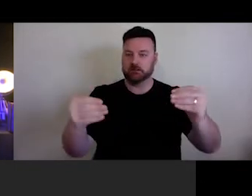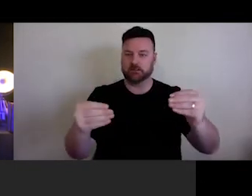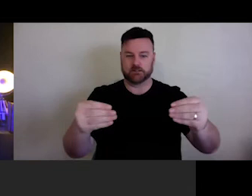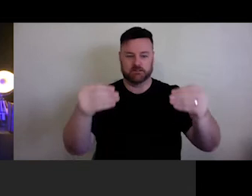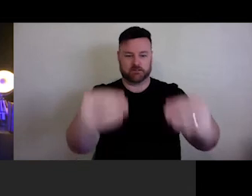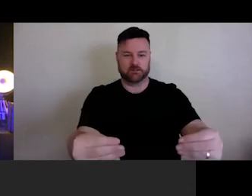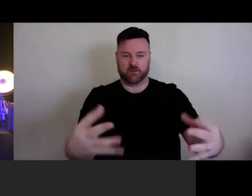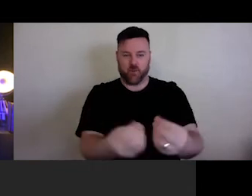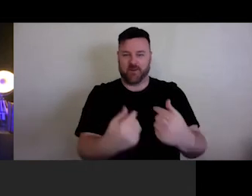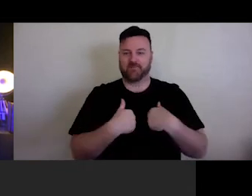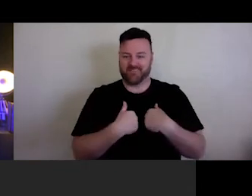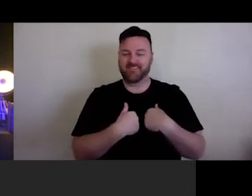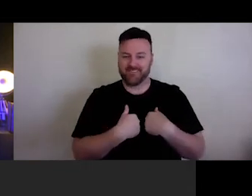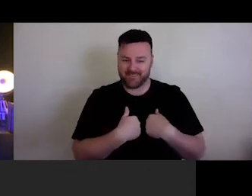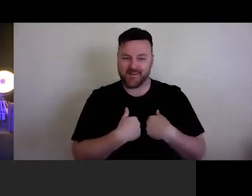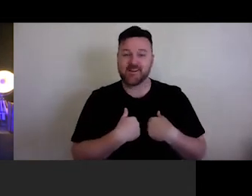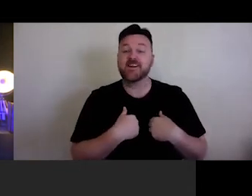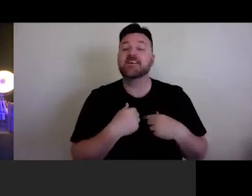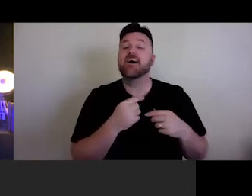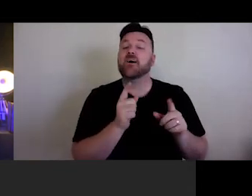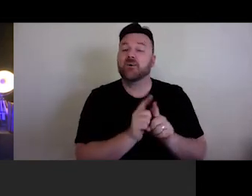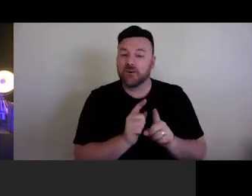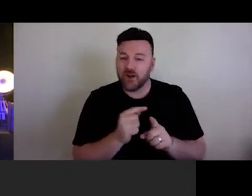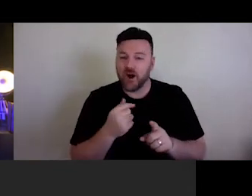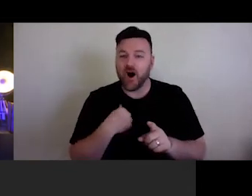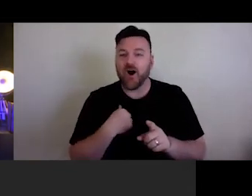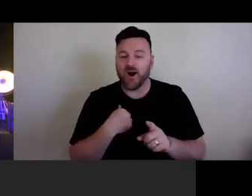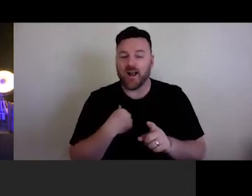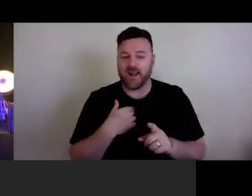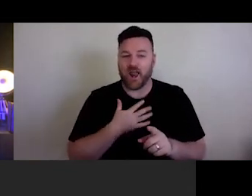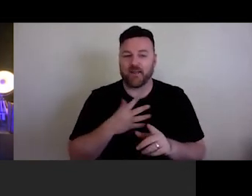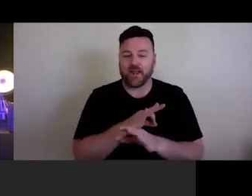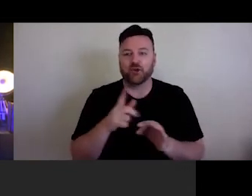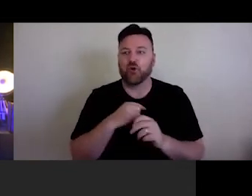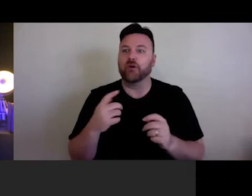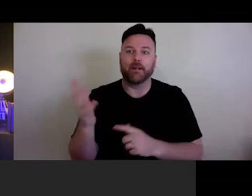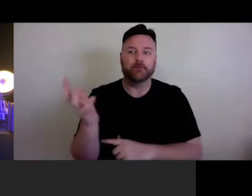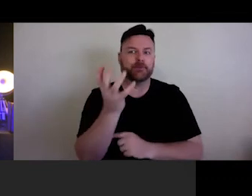really love the fact that you don't necessarily need the biggest computer in the world to be able to achieve this and lasts a little bit